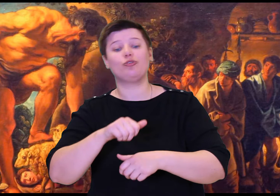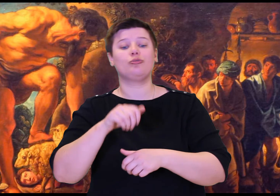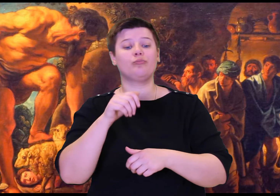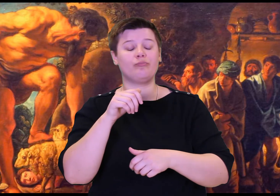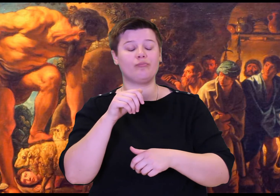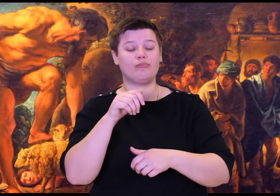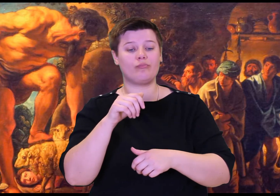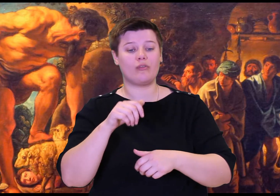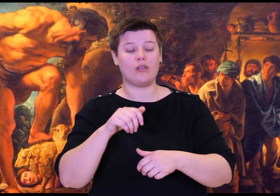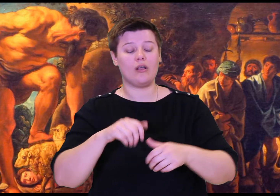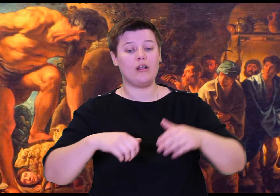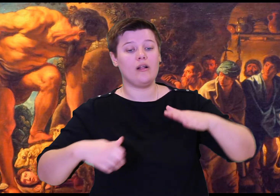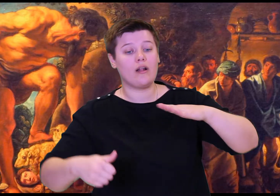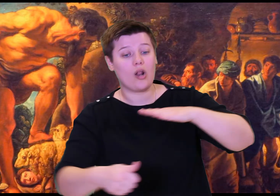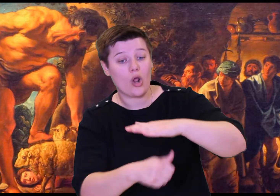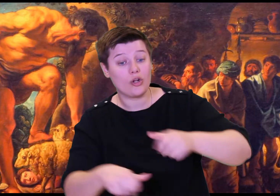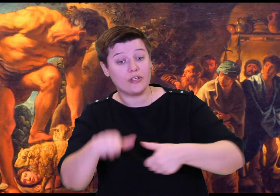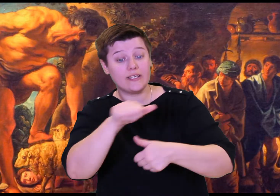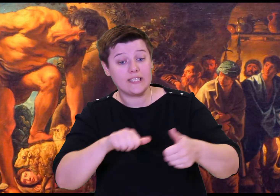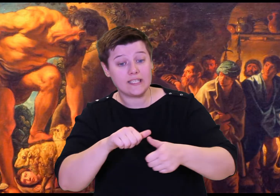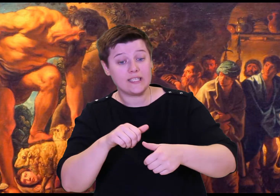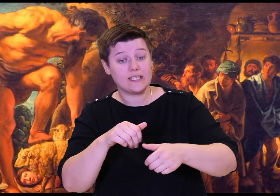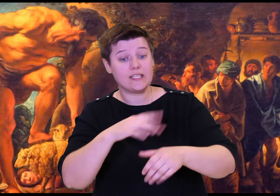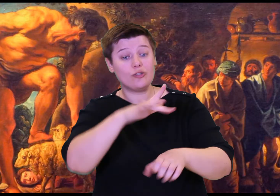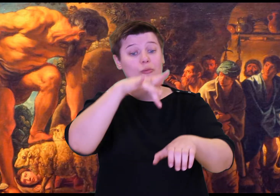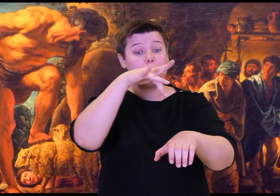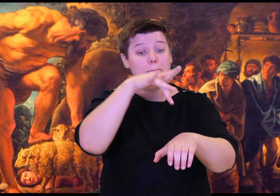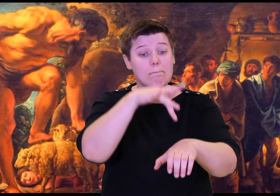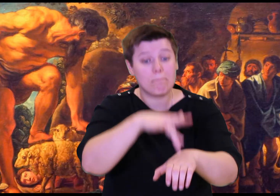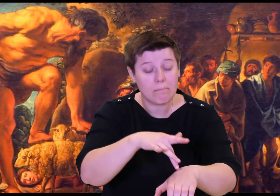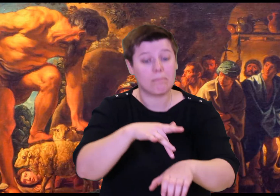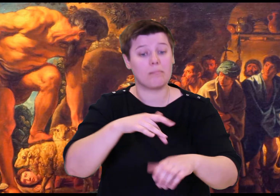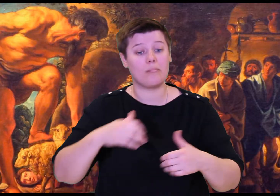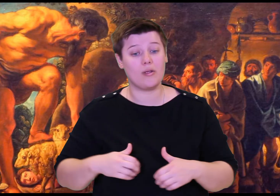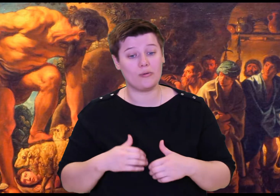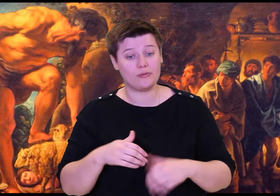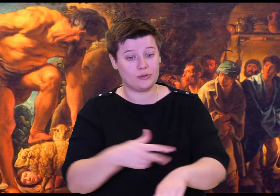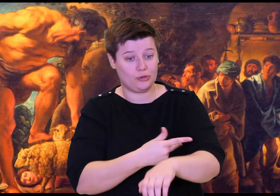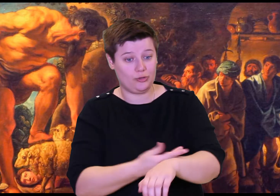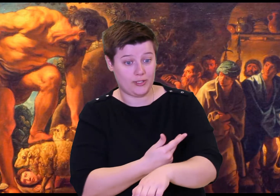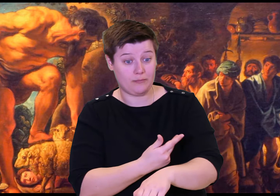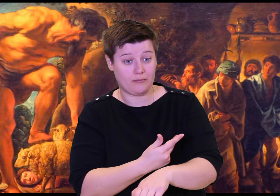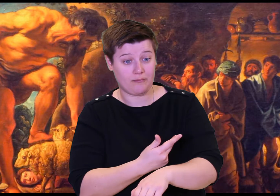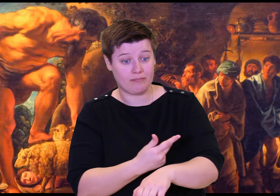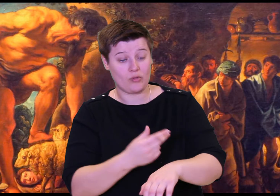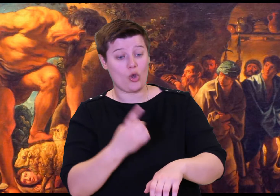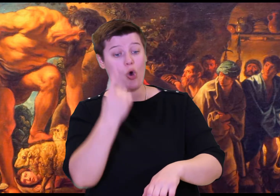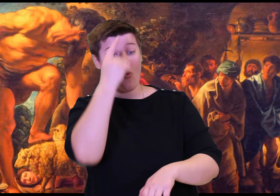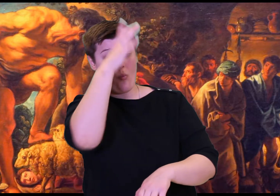One ram was best of all the flock; I grabbed his back and curled myself up